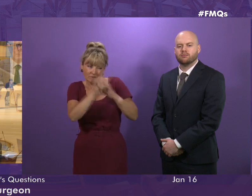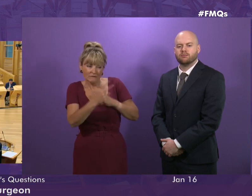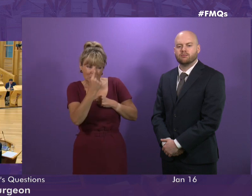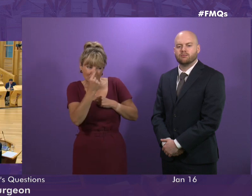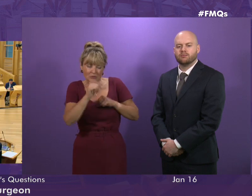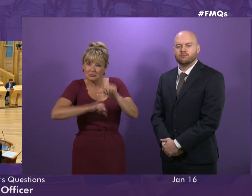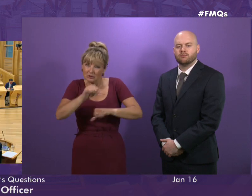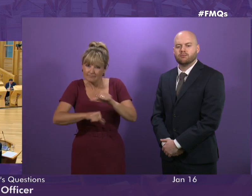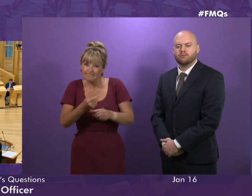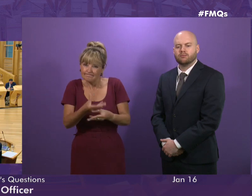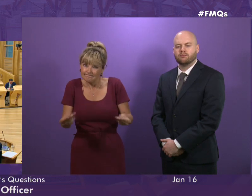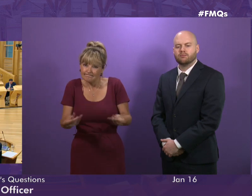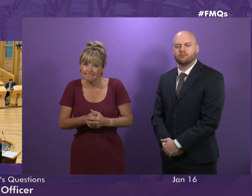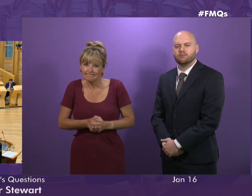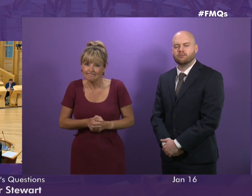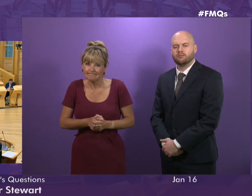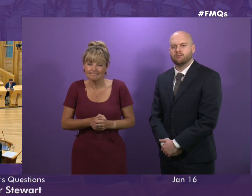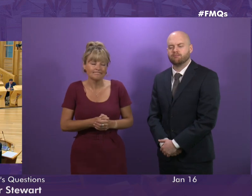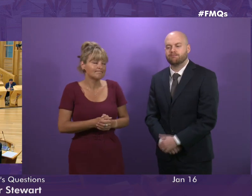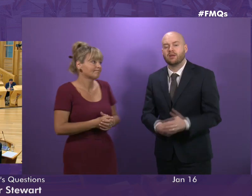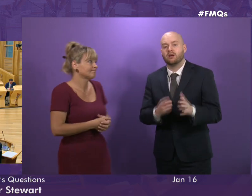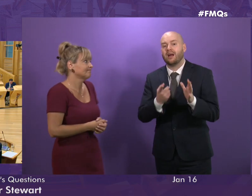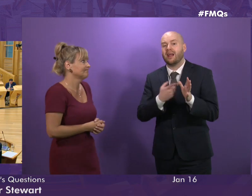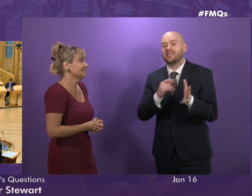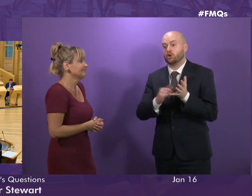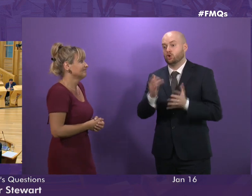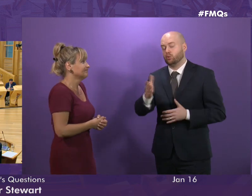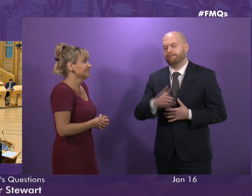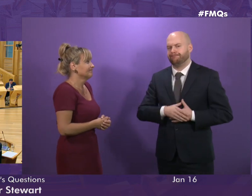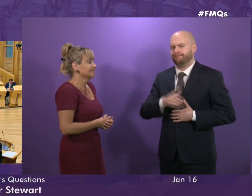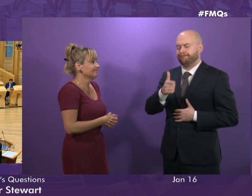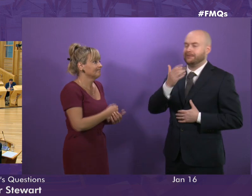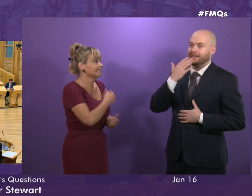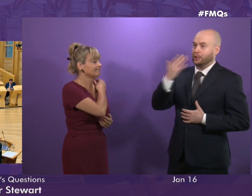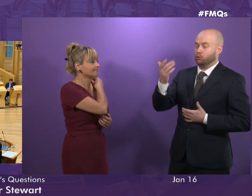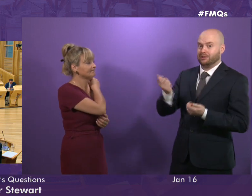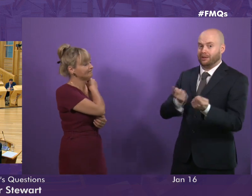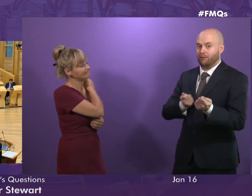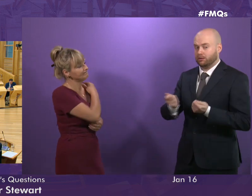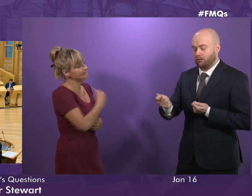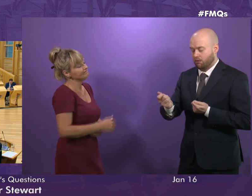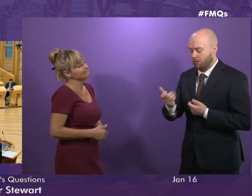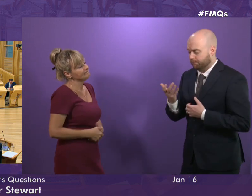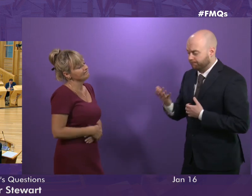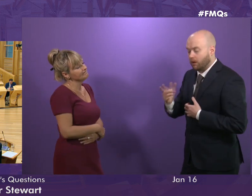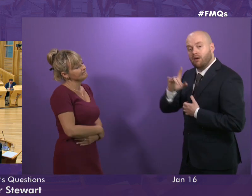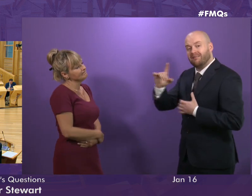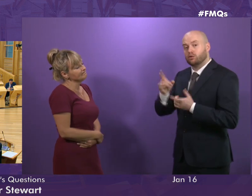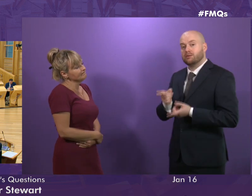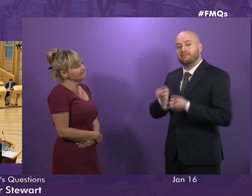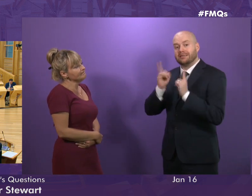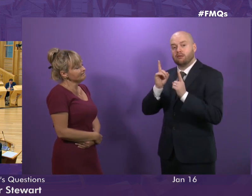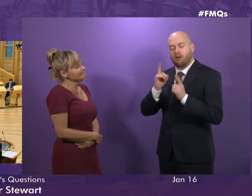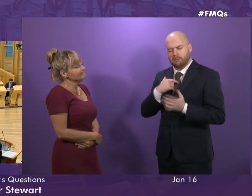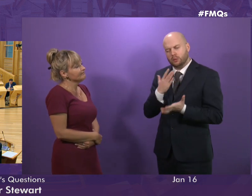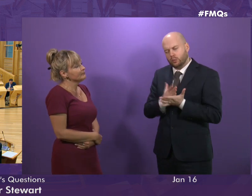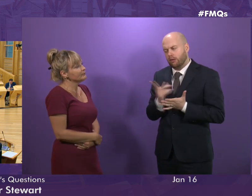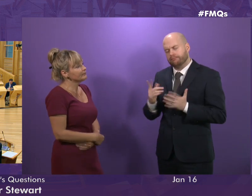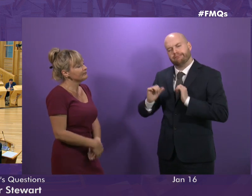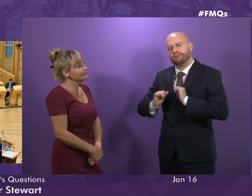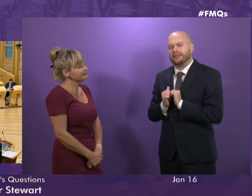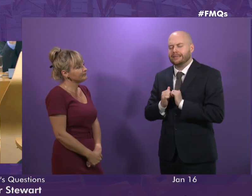Like me, the First Minister will no doubt be appalled by the news that hundreds of elderly